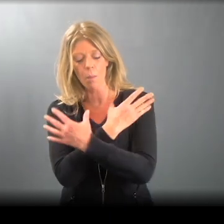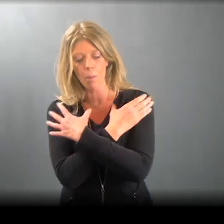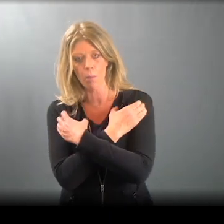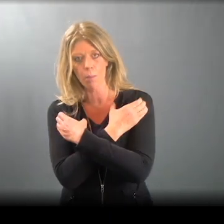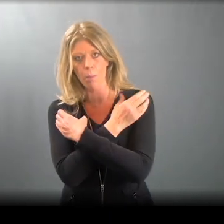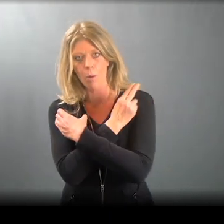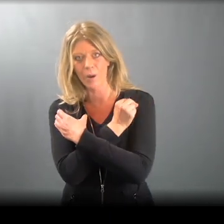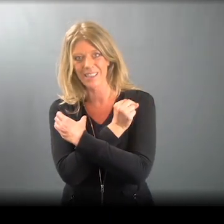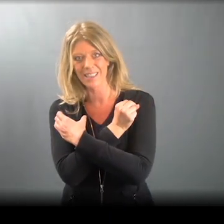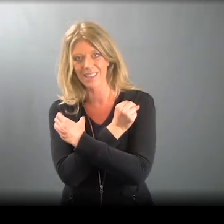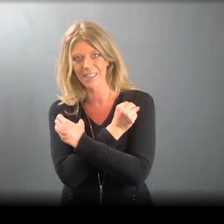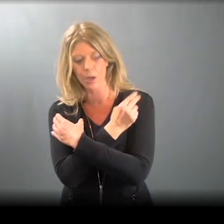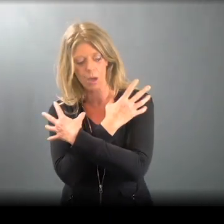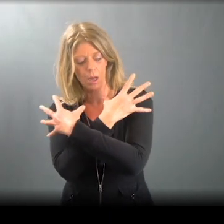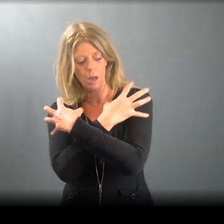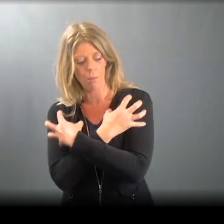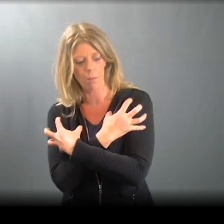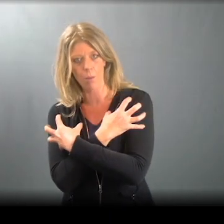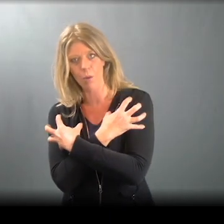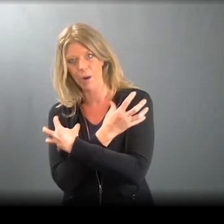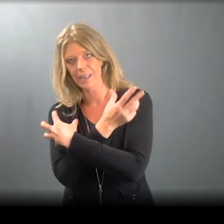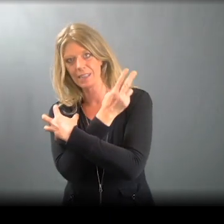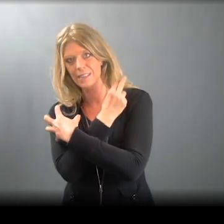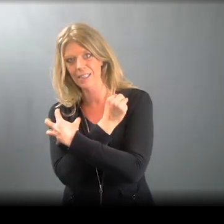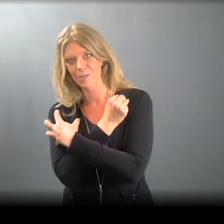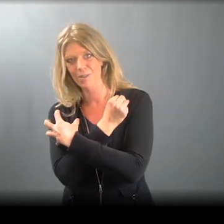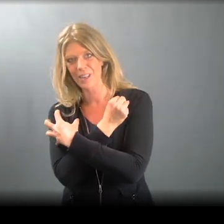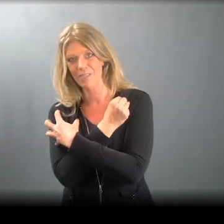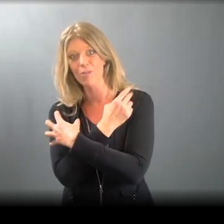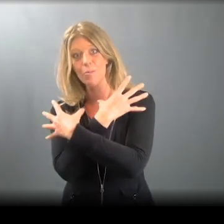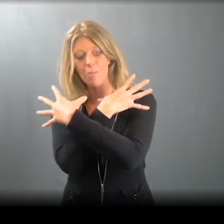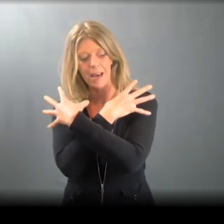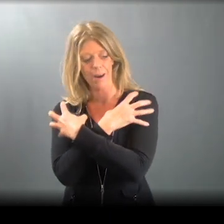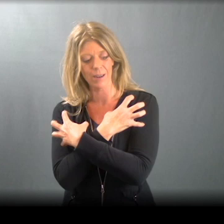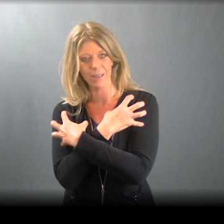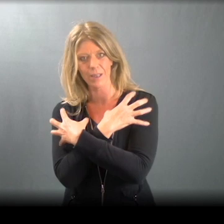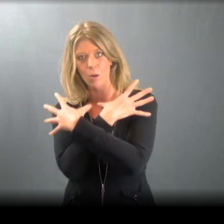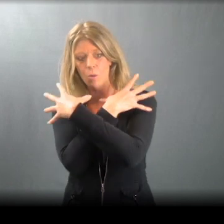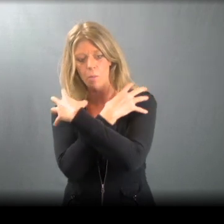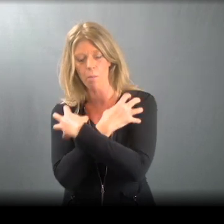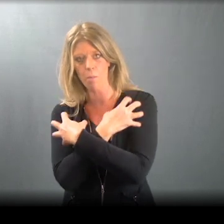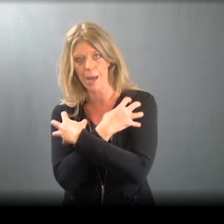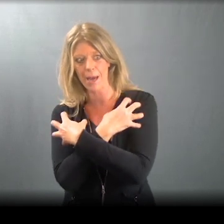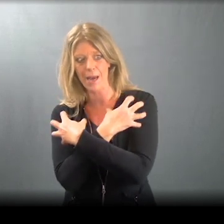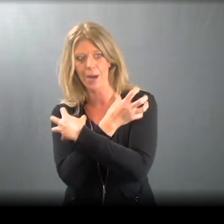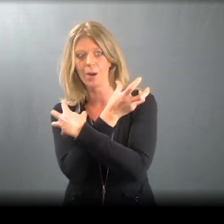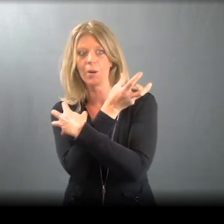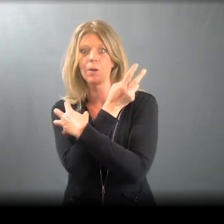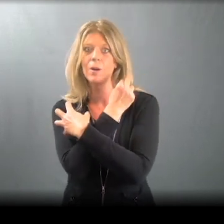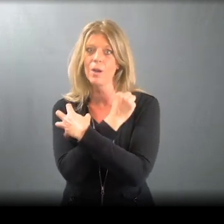BORN BORN is a derivative from BEAR. So, BEAR